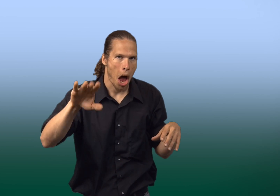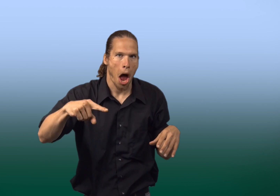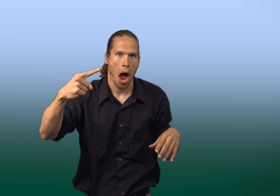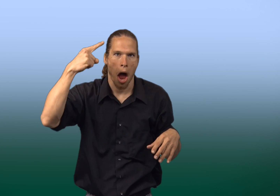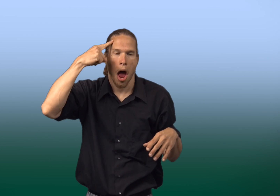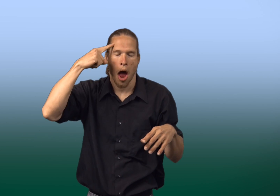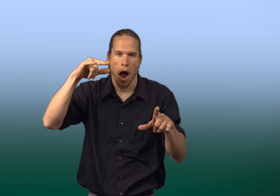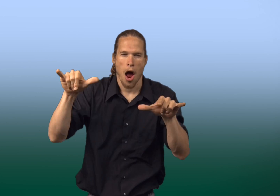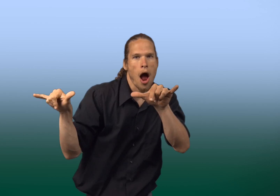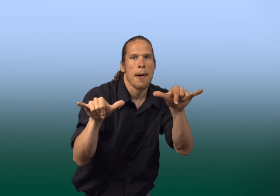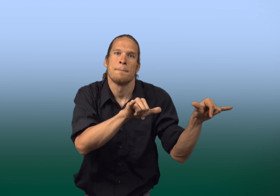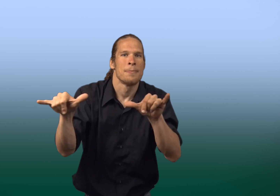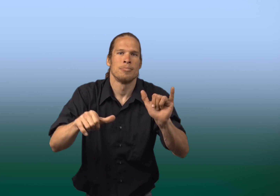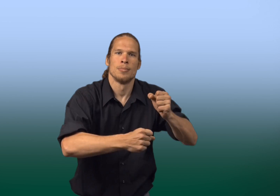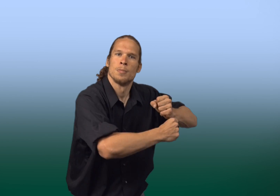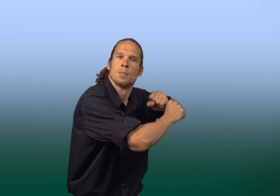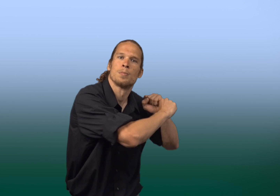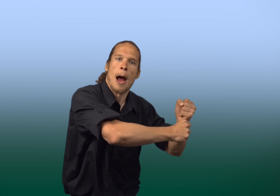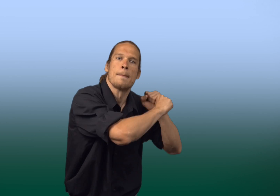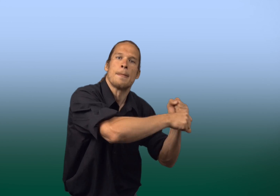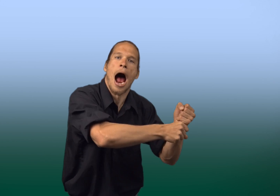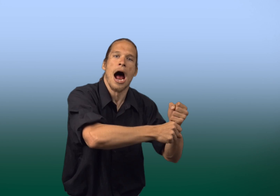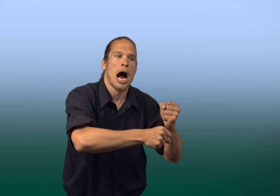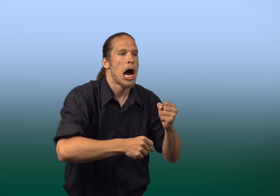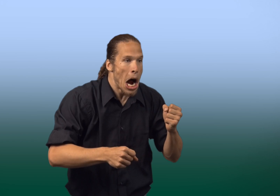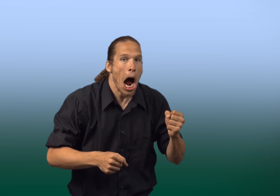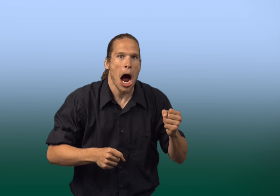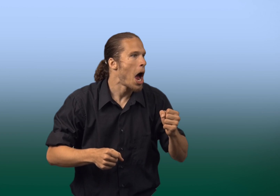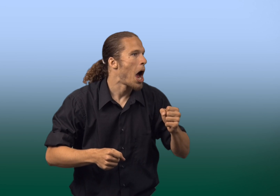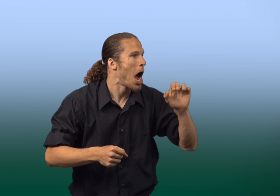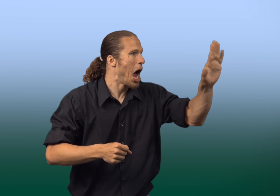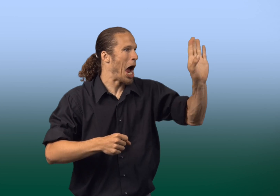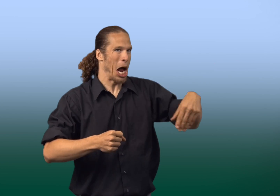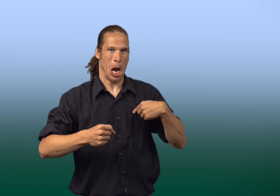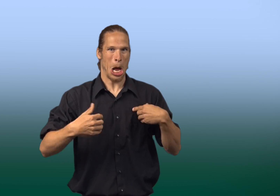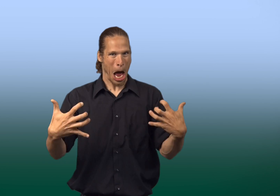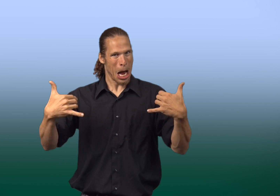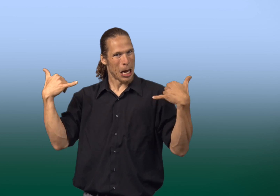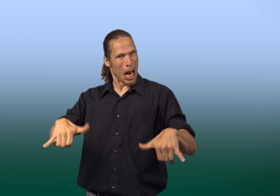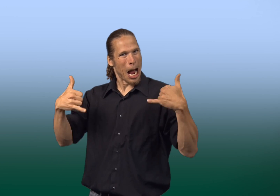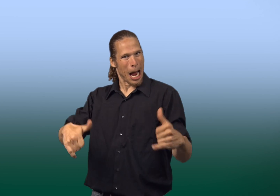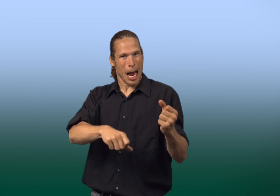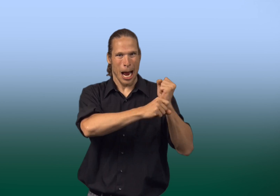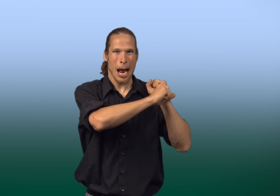But as the dog was throwing his apples he started to think of baseball, and how it was similar.